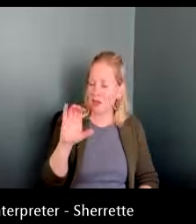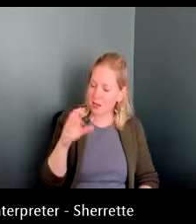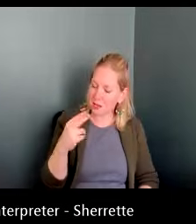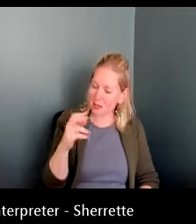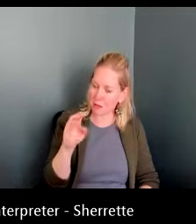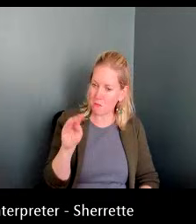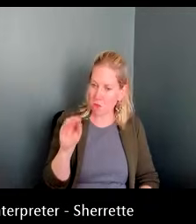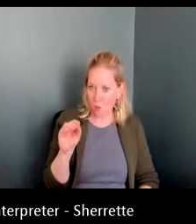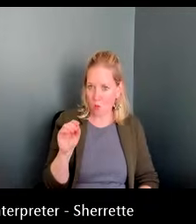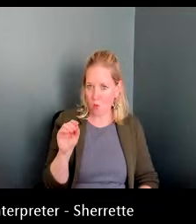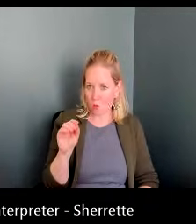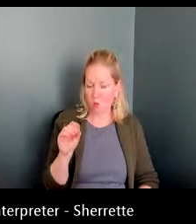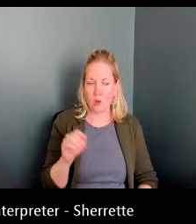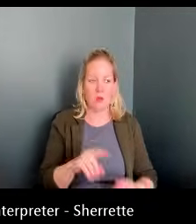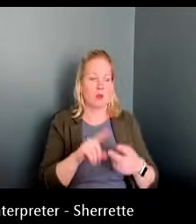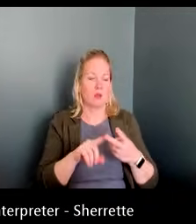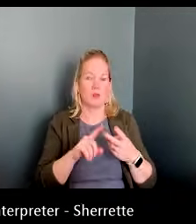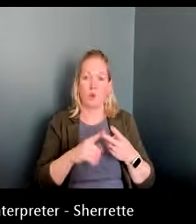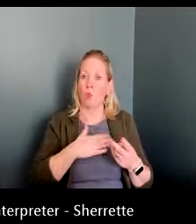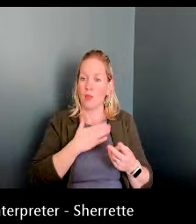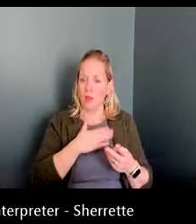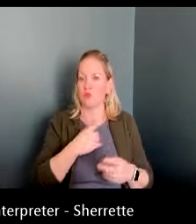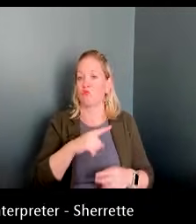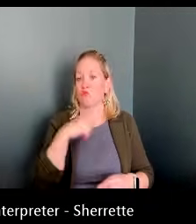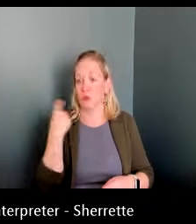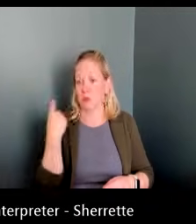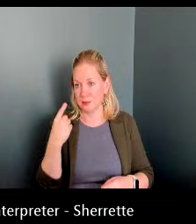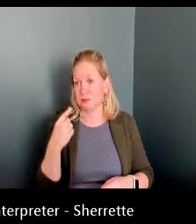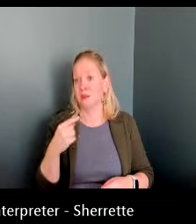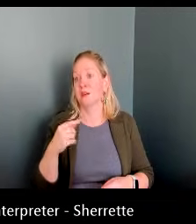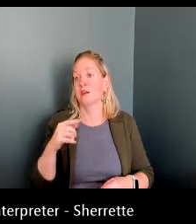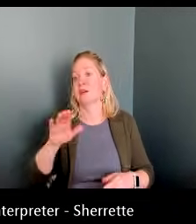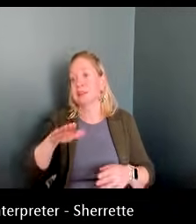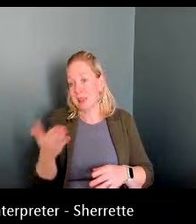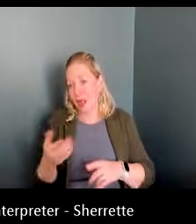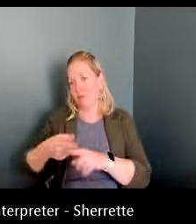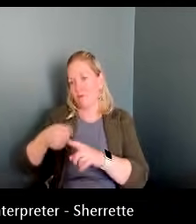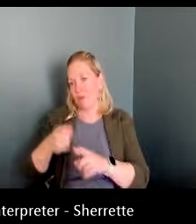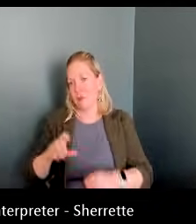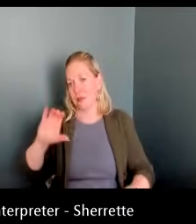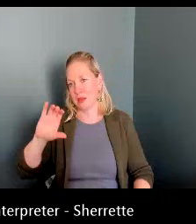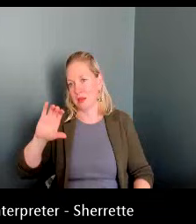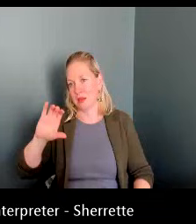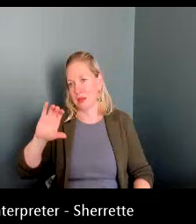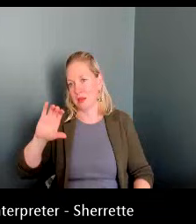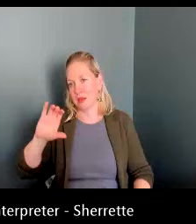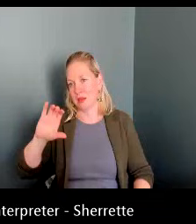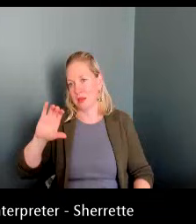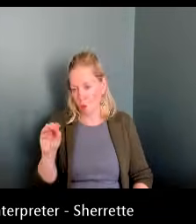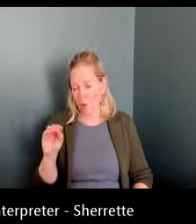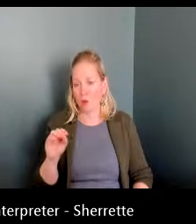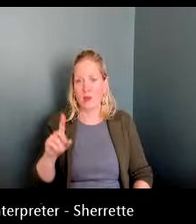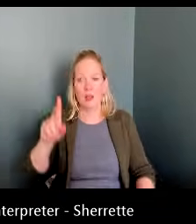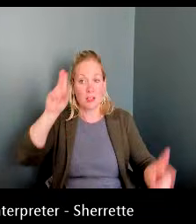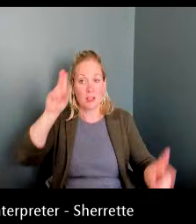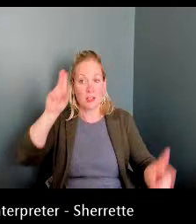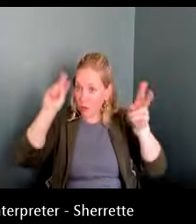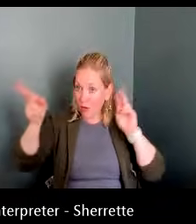risk death from the chemo itself. Be willing to lose your hair, lose your sexual function